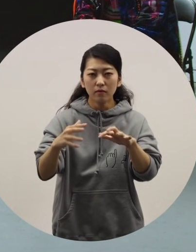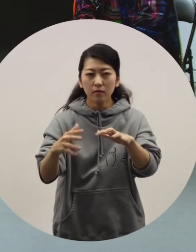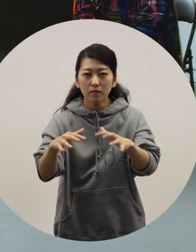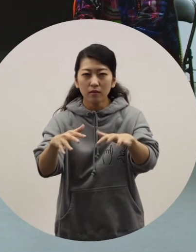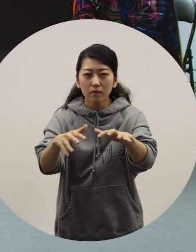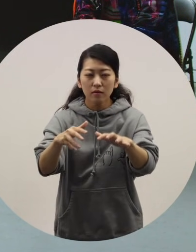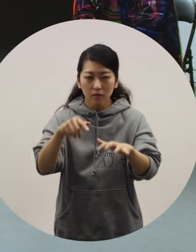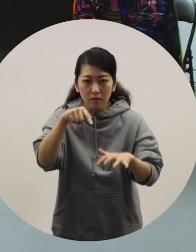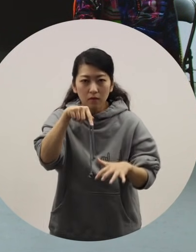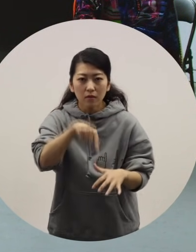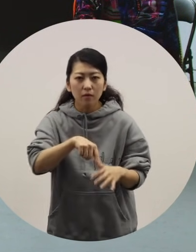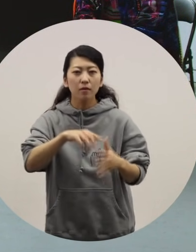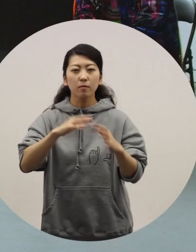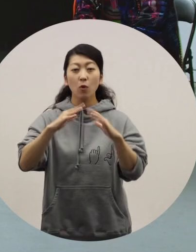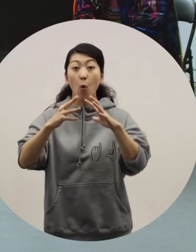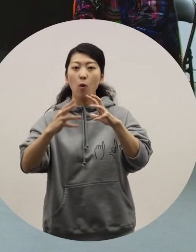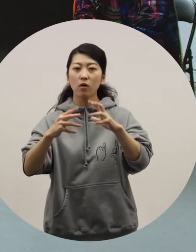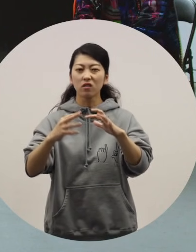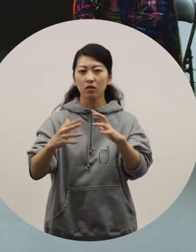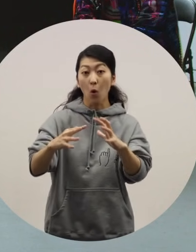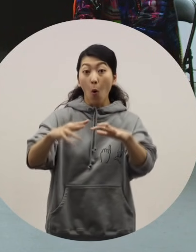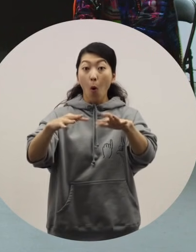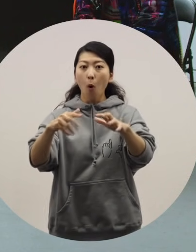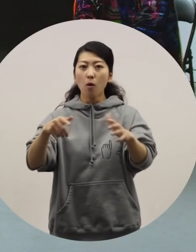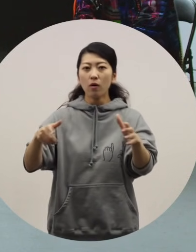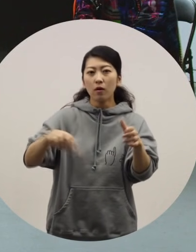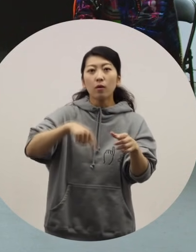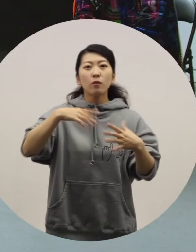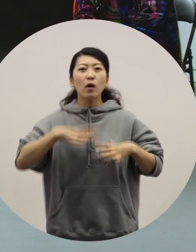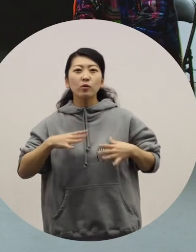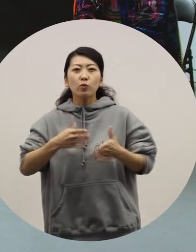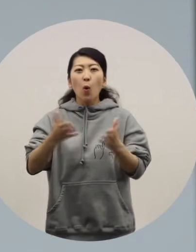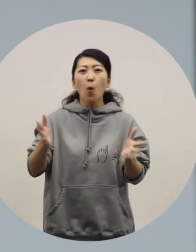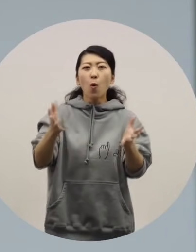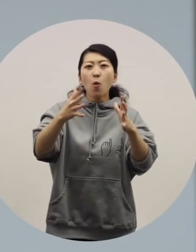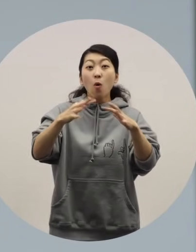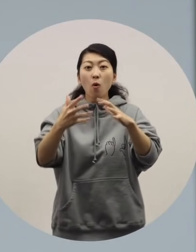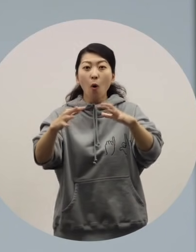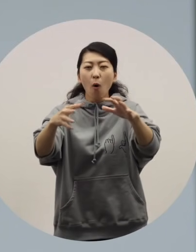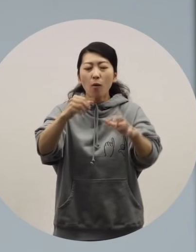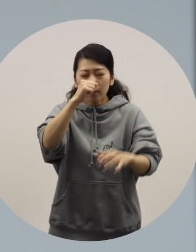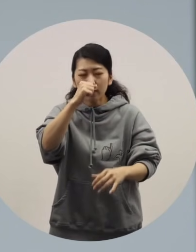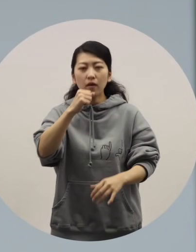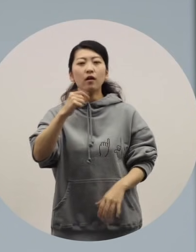This was how I wanted to liven up this fashion show. I also had another idea for the show.